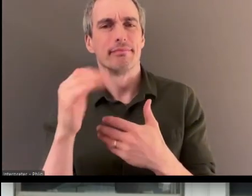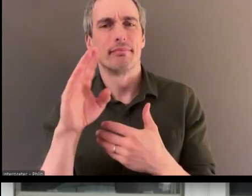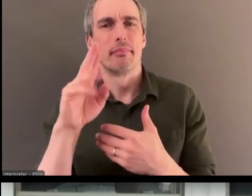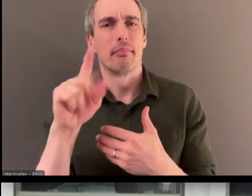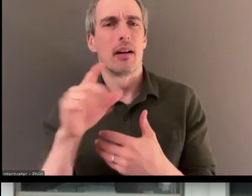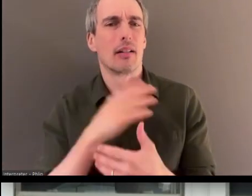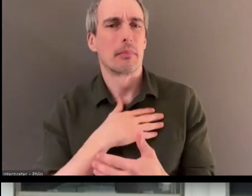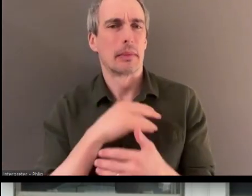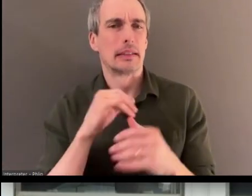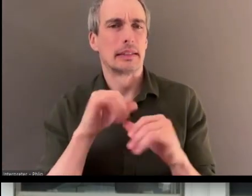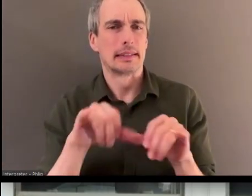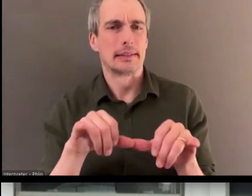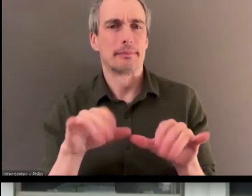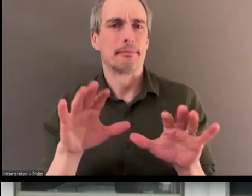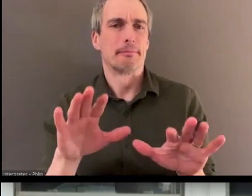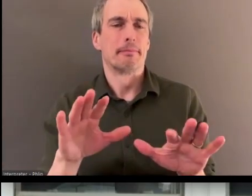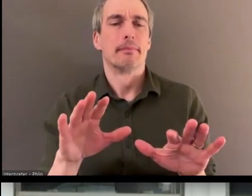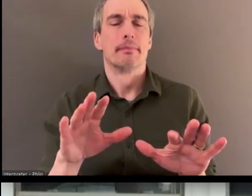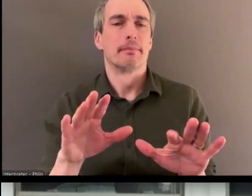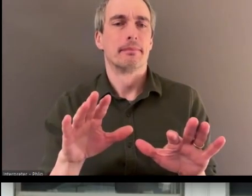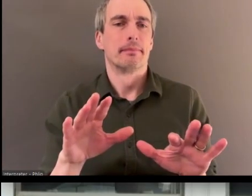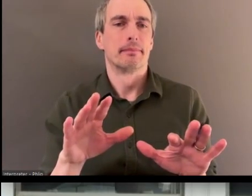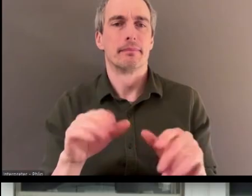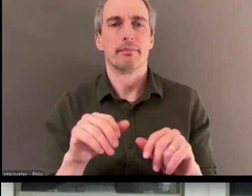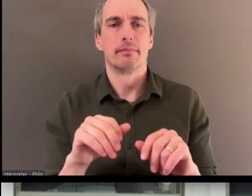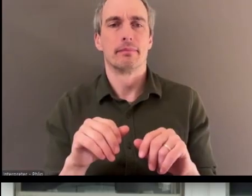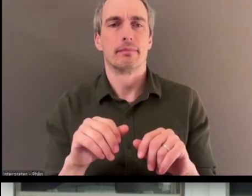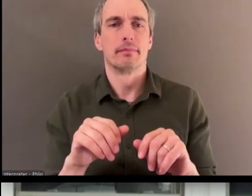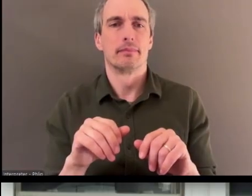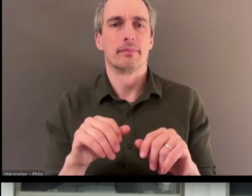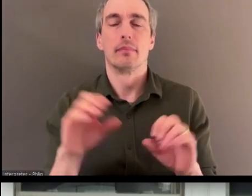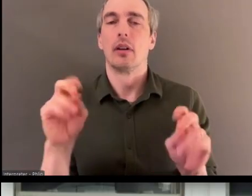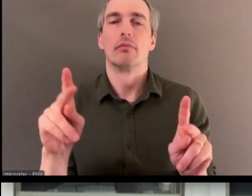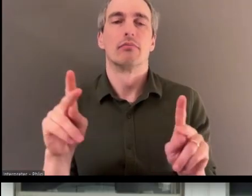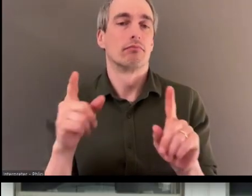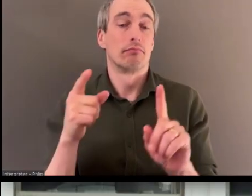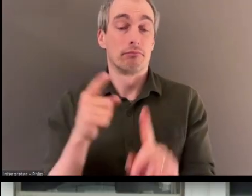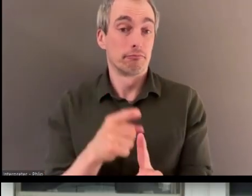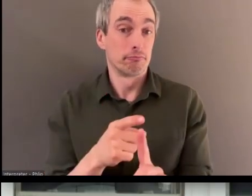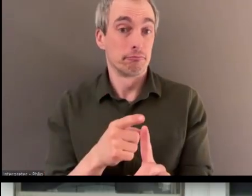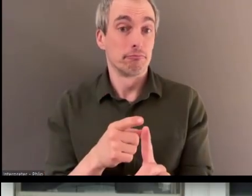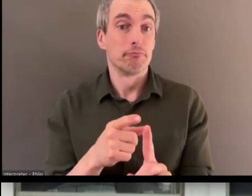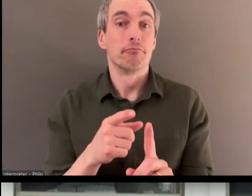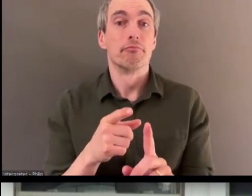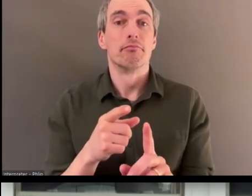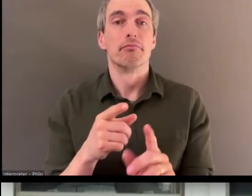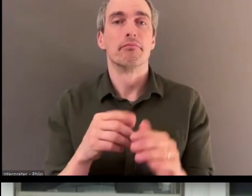But essentially, it's just going to be raw headings.